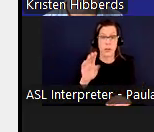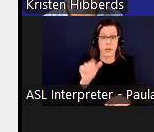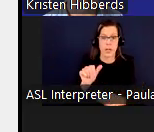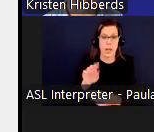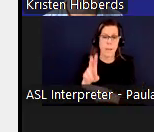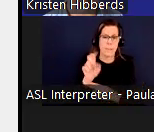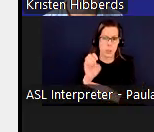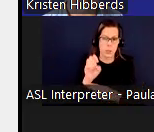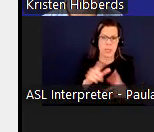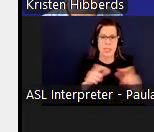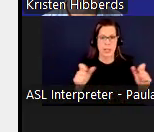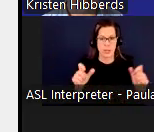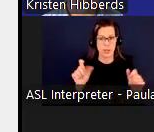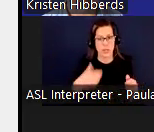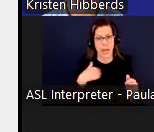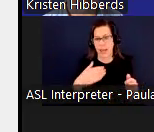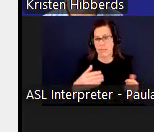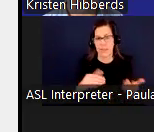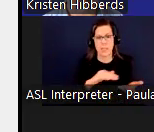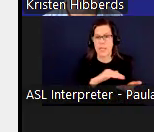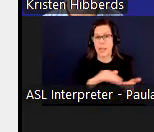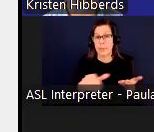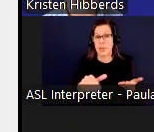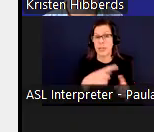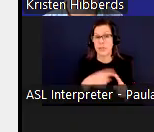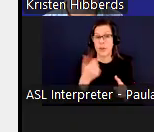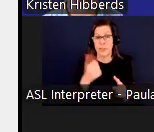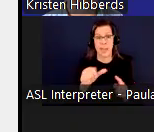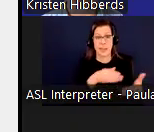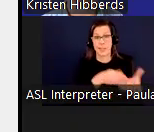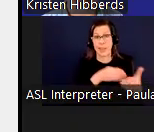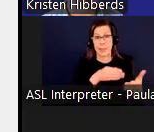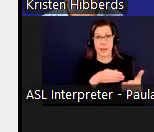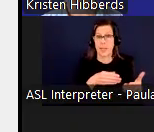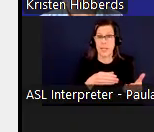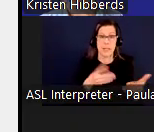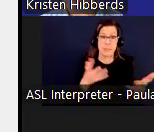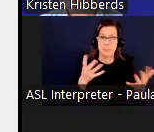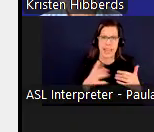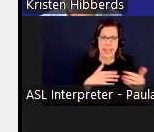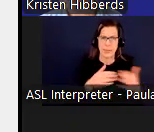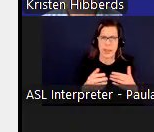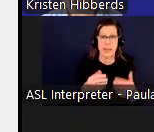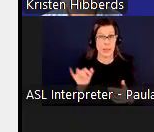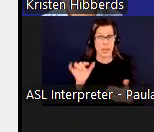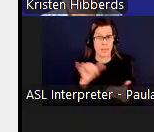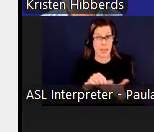civil liability that might otherwise be incurred anyway if if that's what you're referring to, it is in statute.